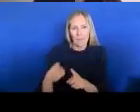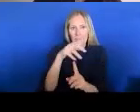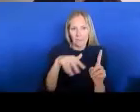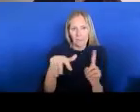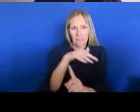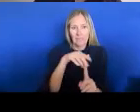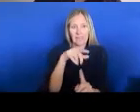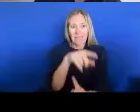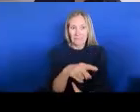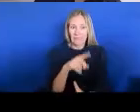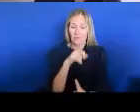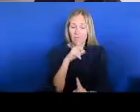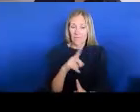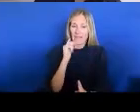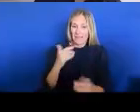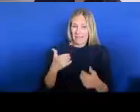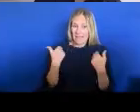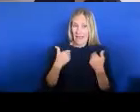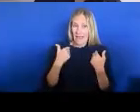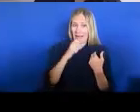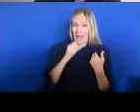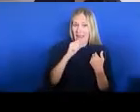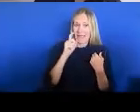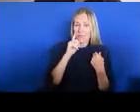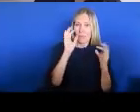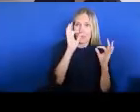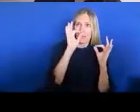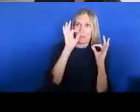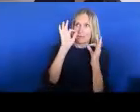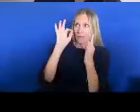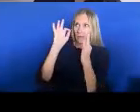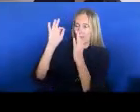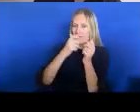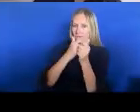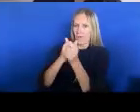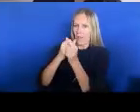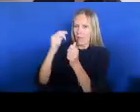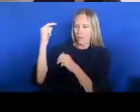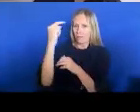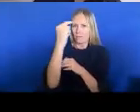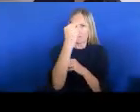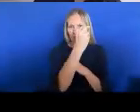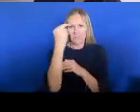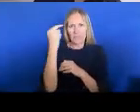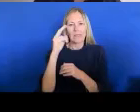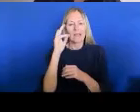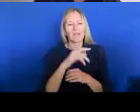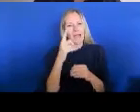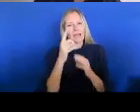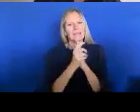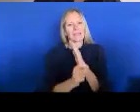That even at this very young age, we can already see the emergence with a skill of focus and self-control. He developed